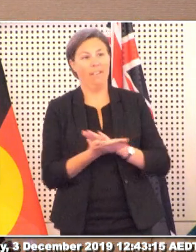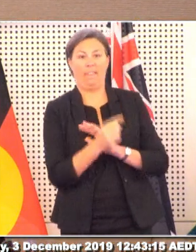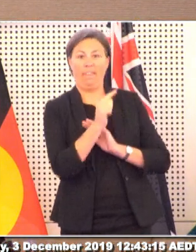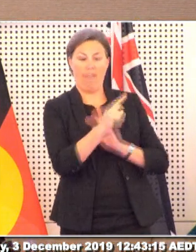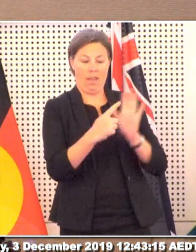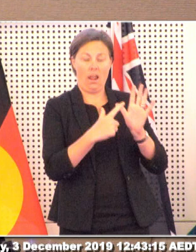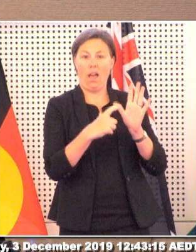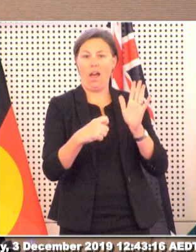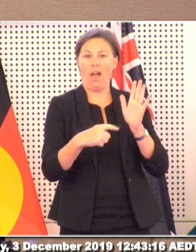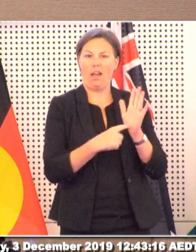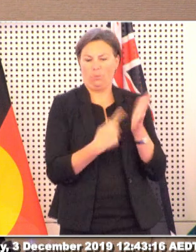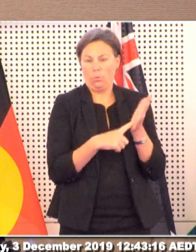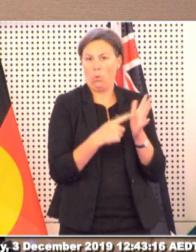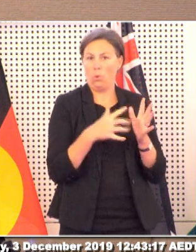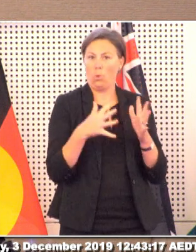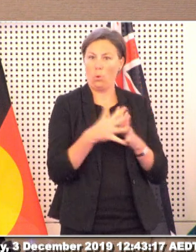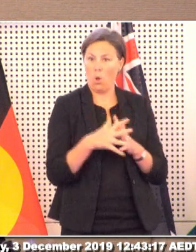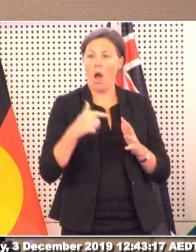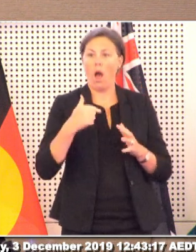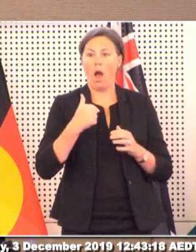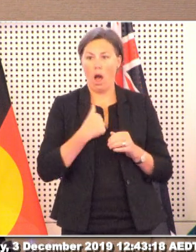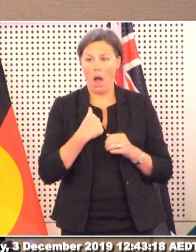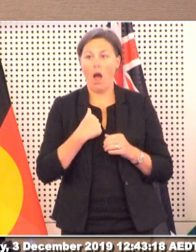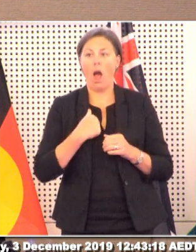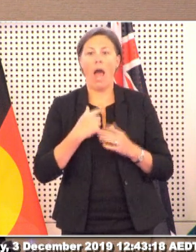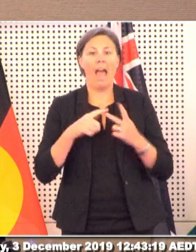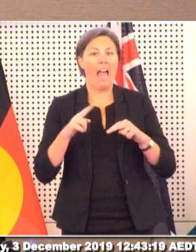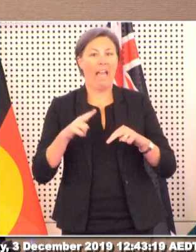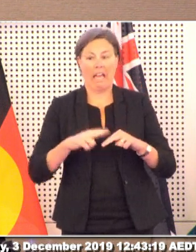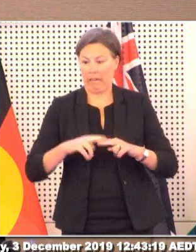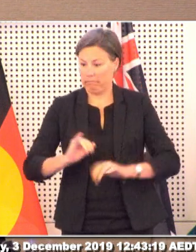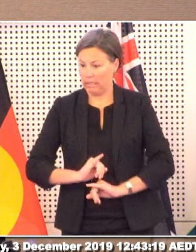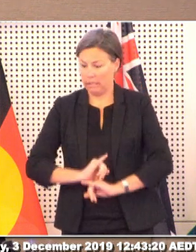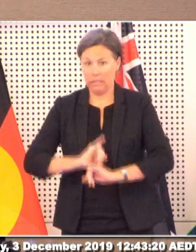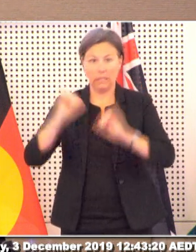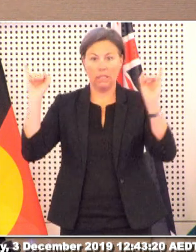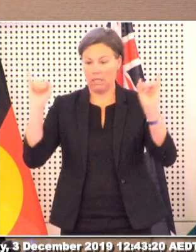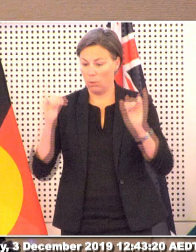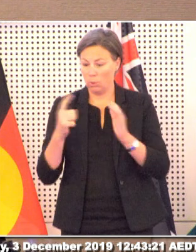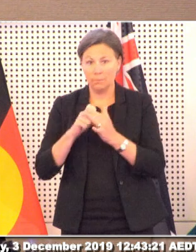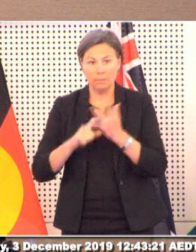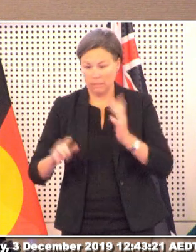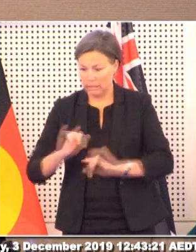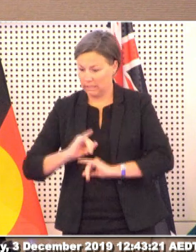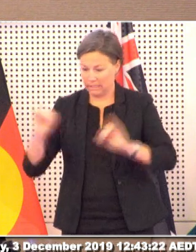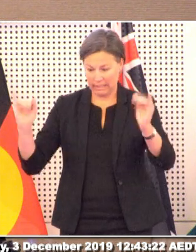is to act as guardian of last resort for Victorians with a disability in Victoria